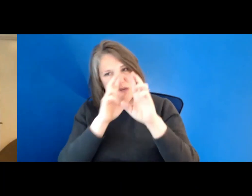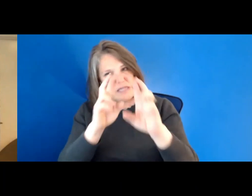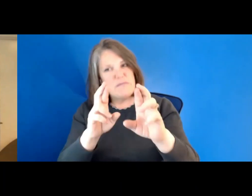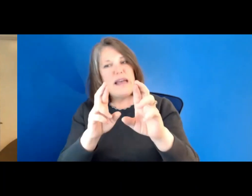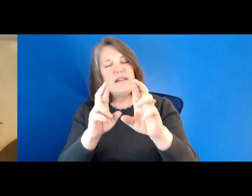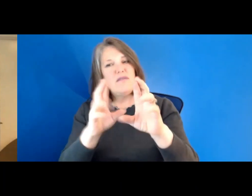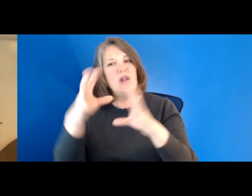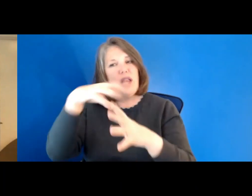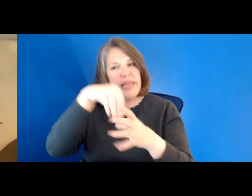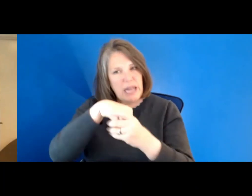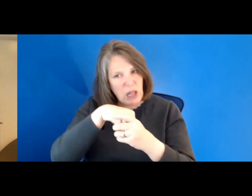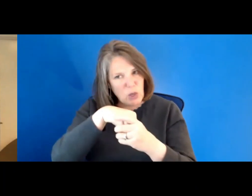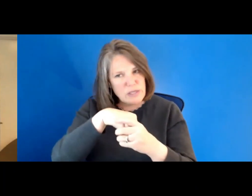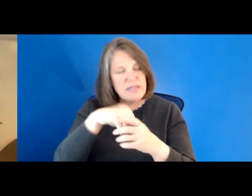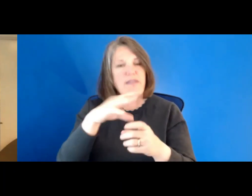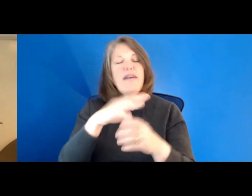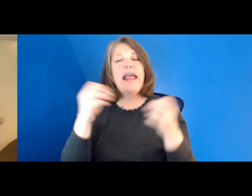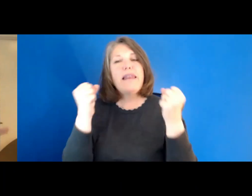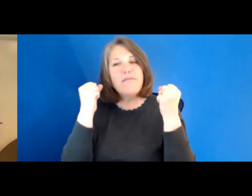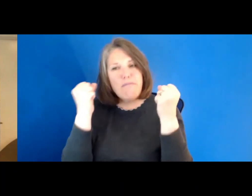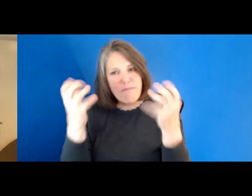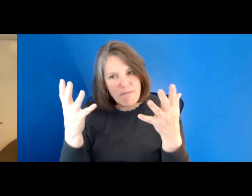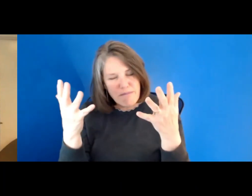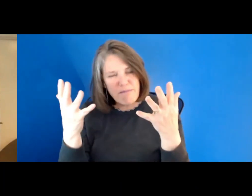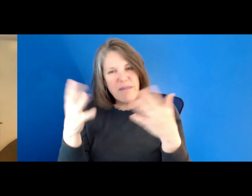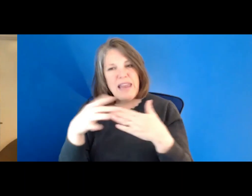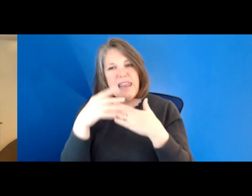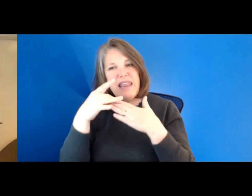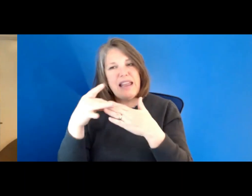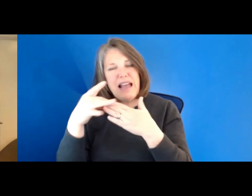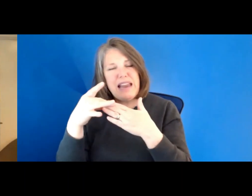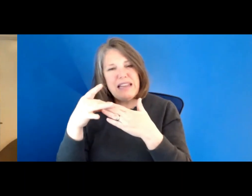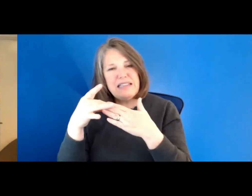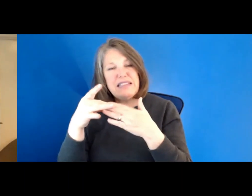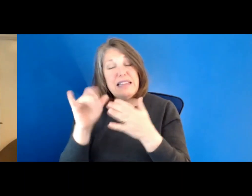and many of the guidances that Emily just raised